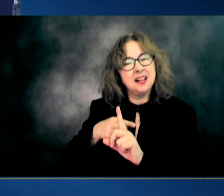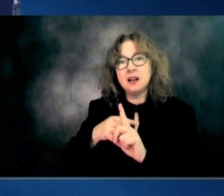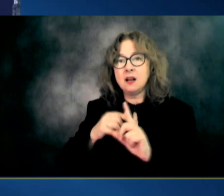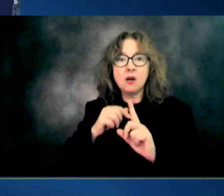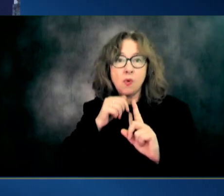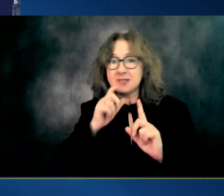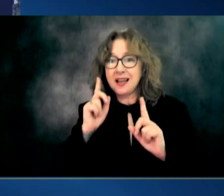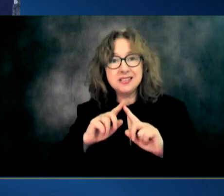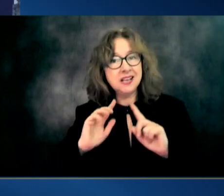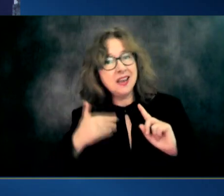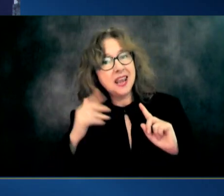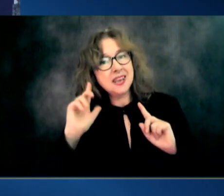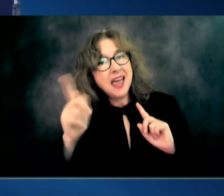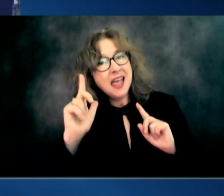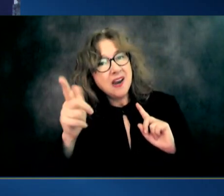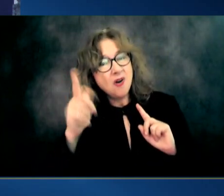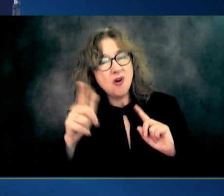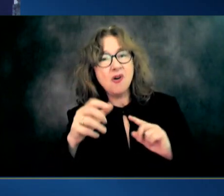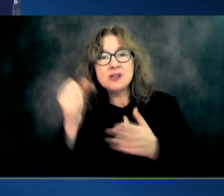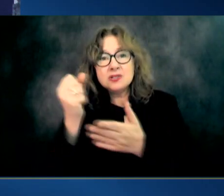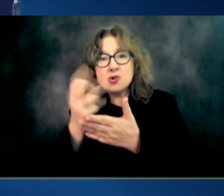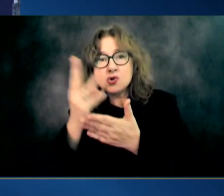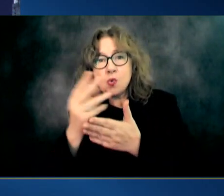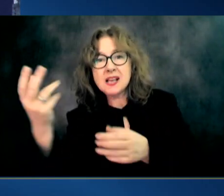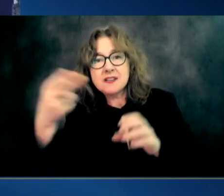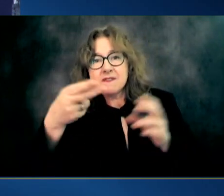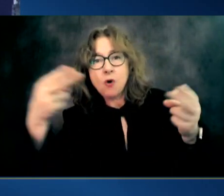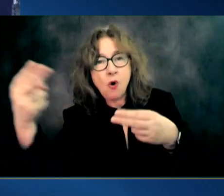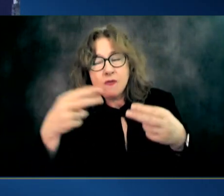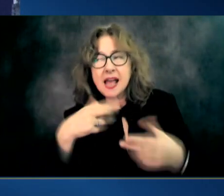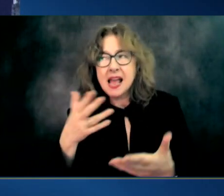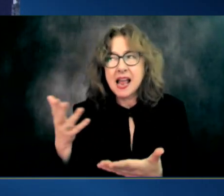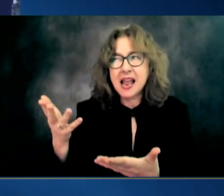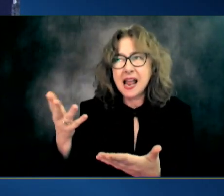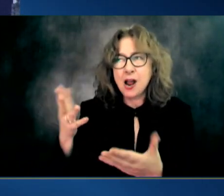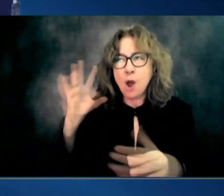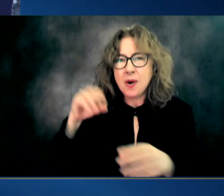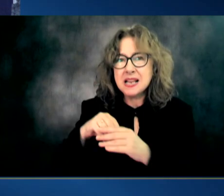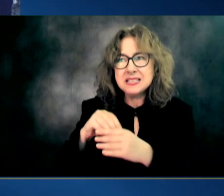doctors started thinking about that. It's like, maybe this girl who is on this these high levels